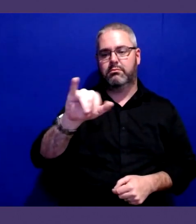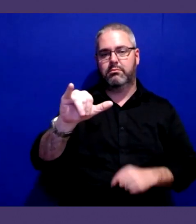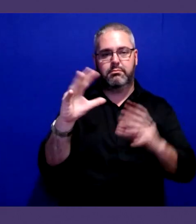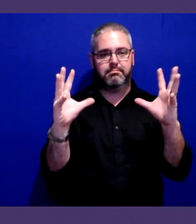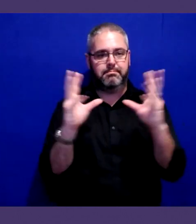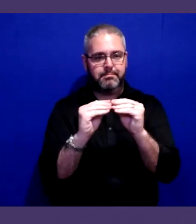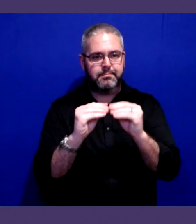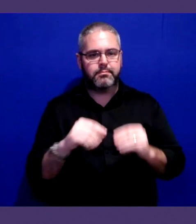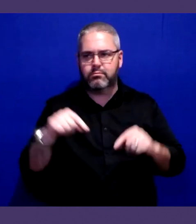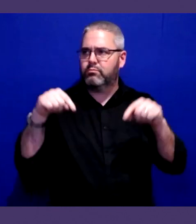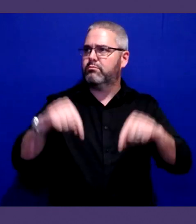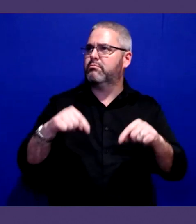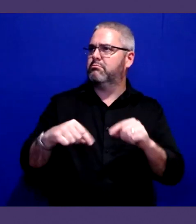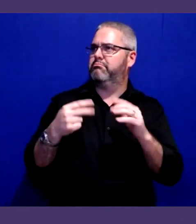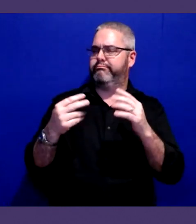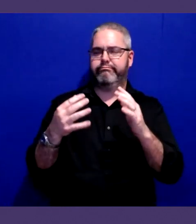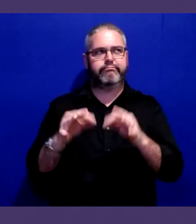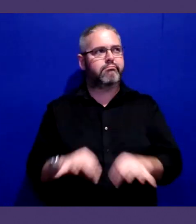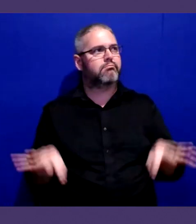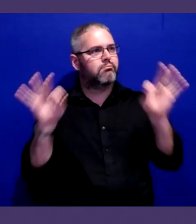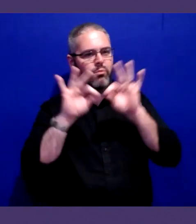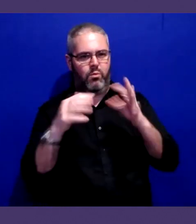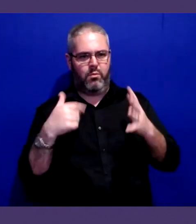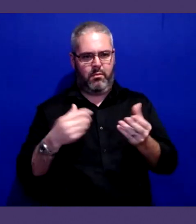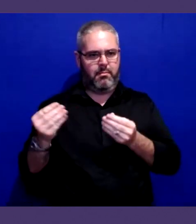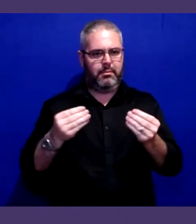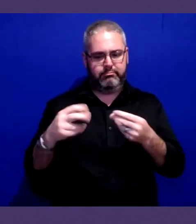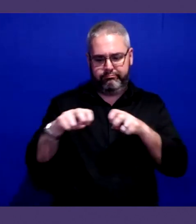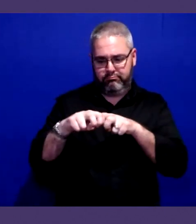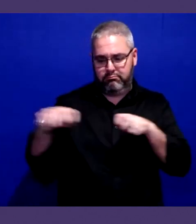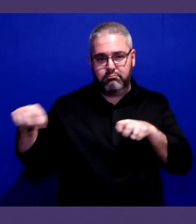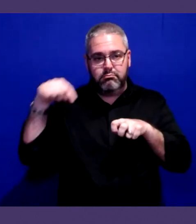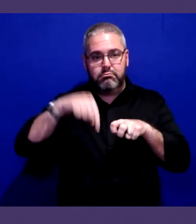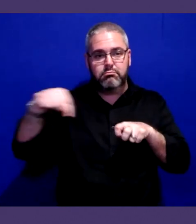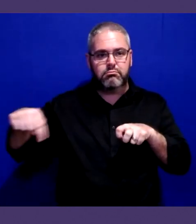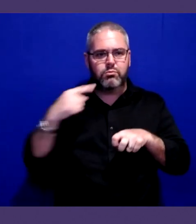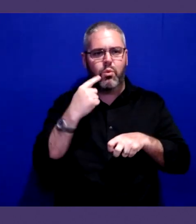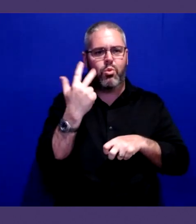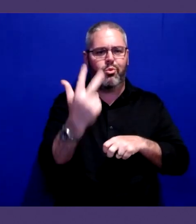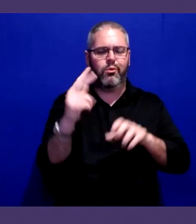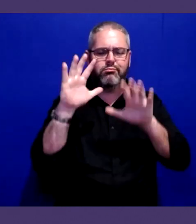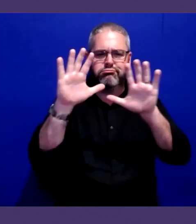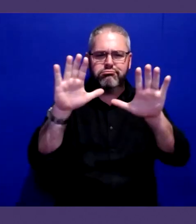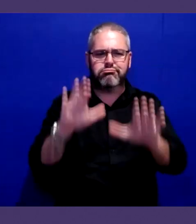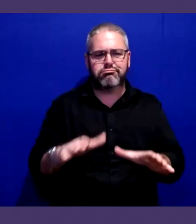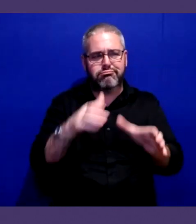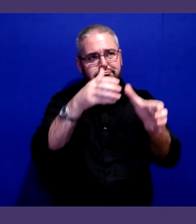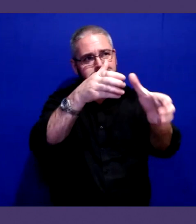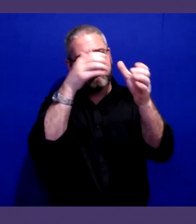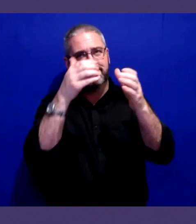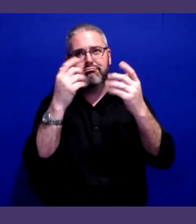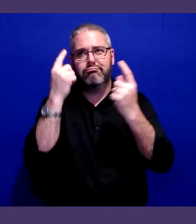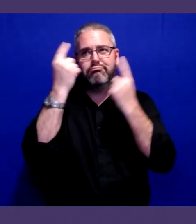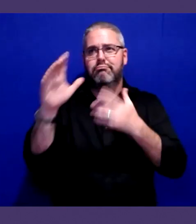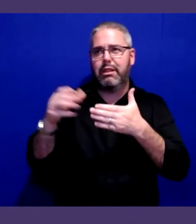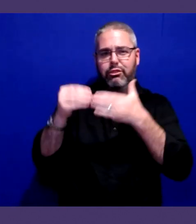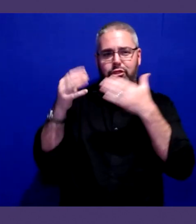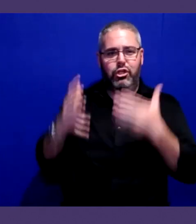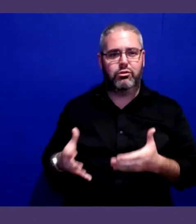as I have the honor of moderating a panel comprising of three incredibly knowledgeable and thoughtful leaders in the digital accessibility space.